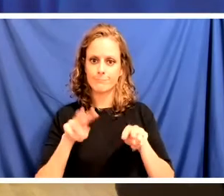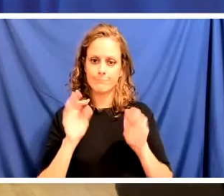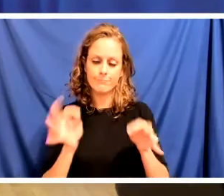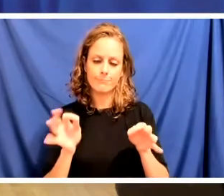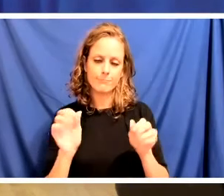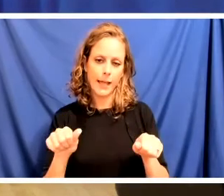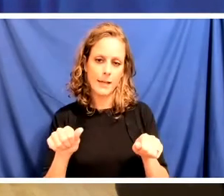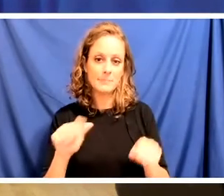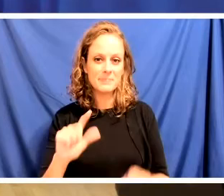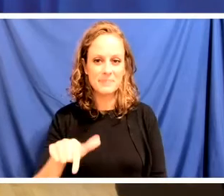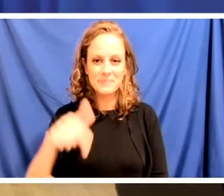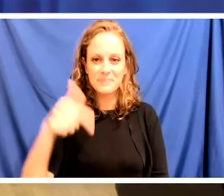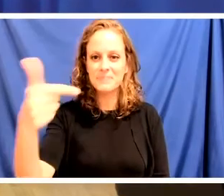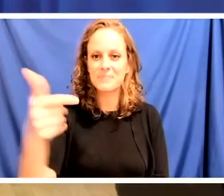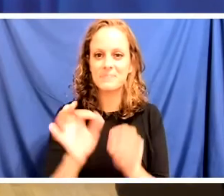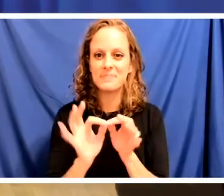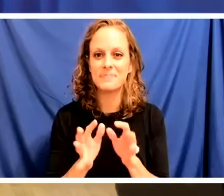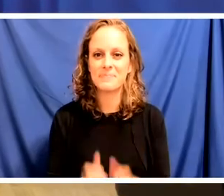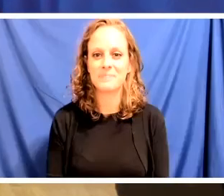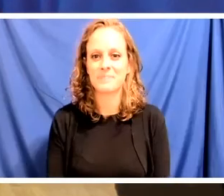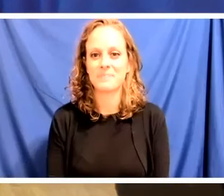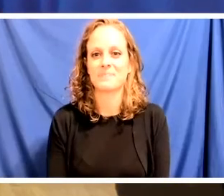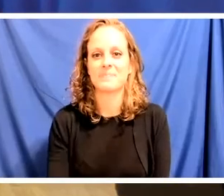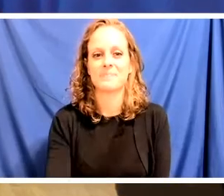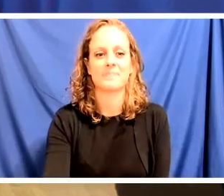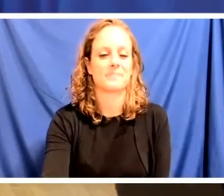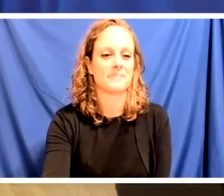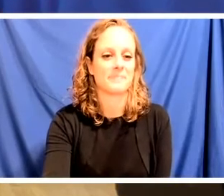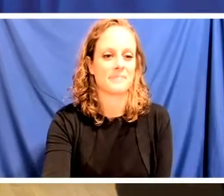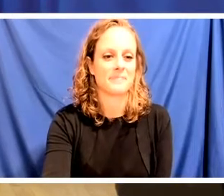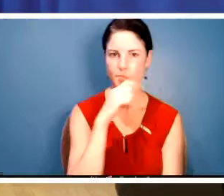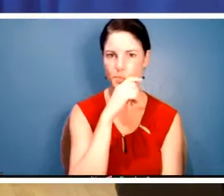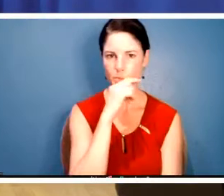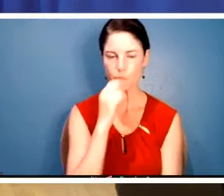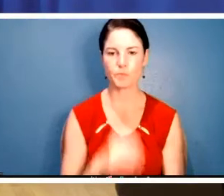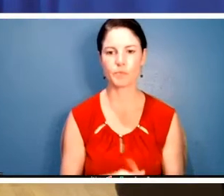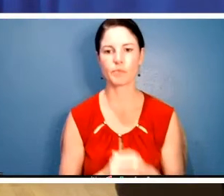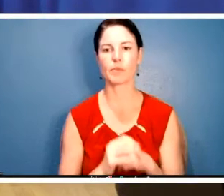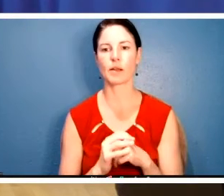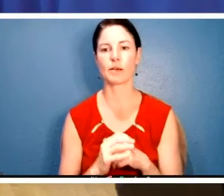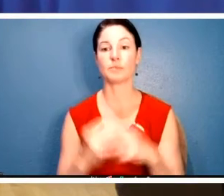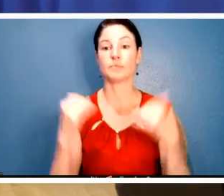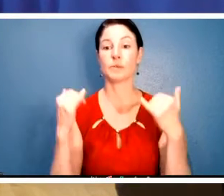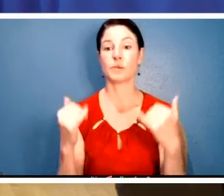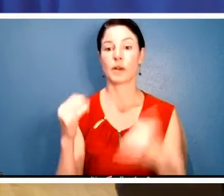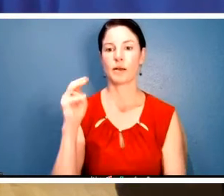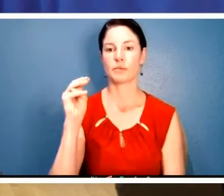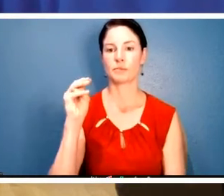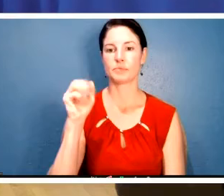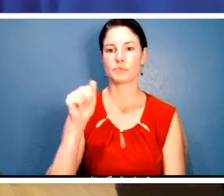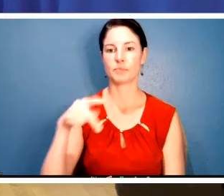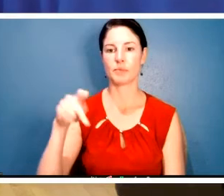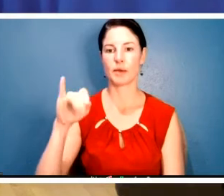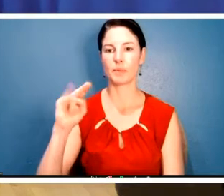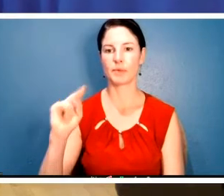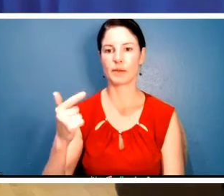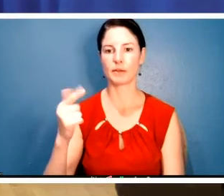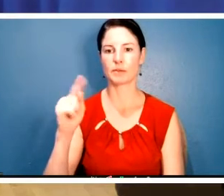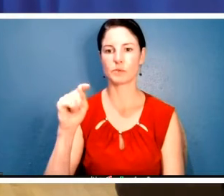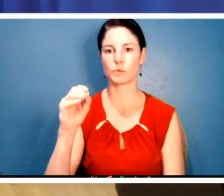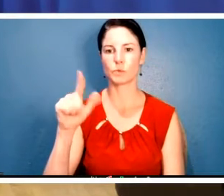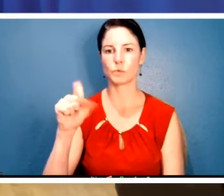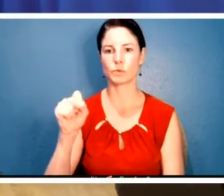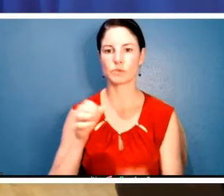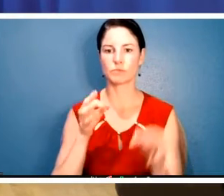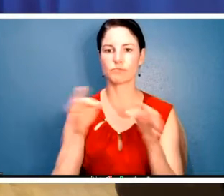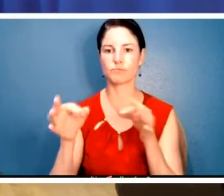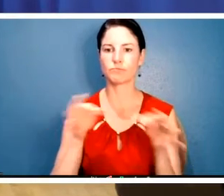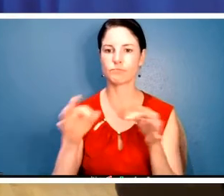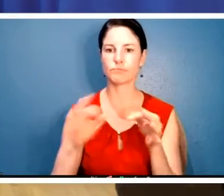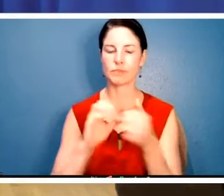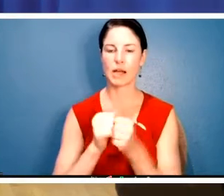SacGov: Okay, great Thank you supervisor alright so let's go ahead and show the mapping tools another way to participates, and so to submit maps for redistricting.